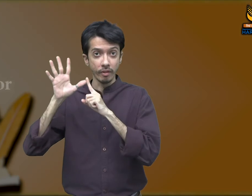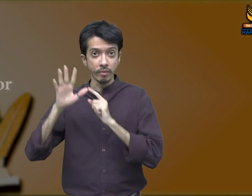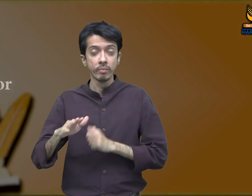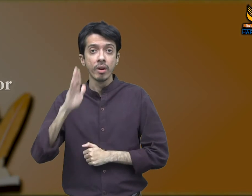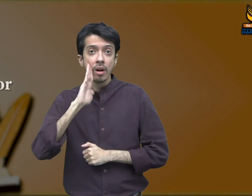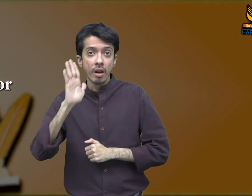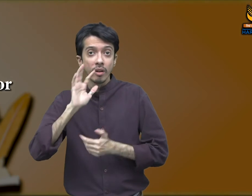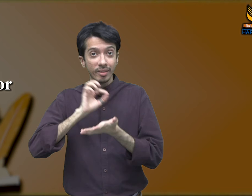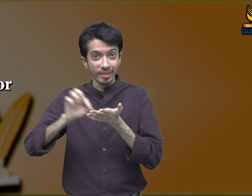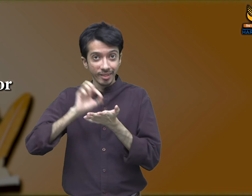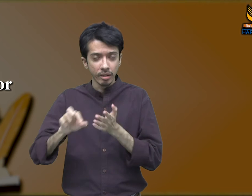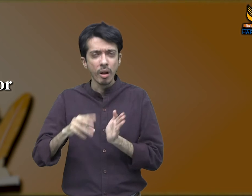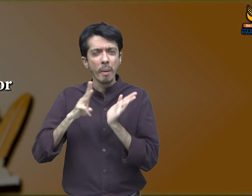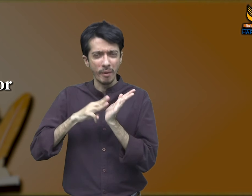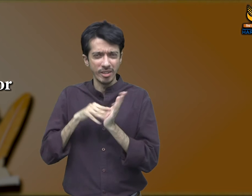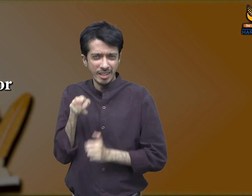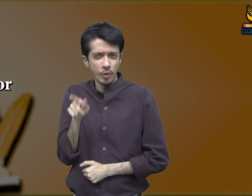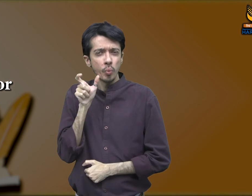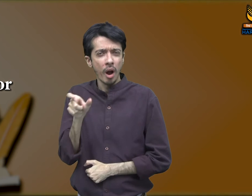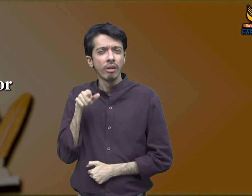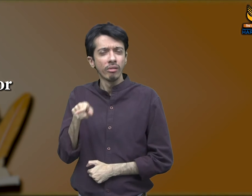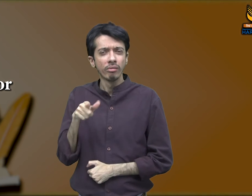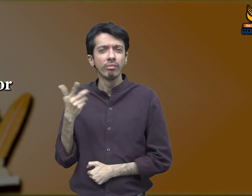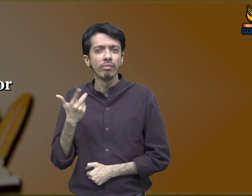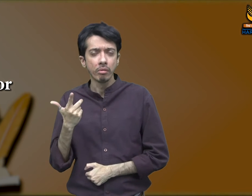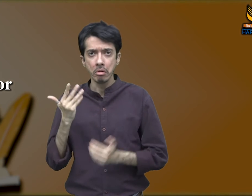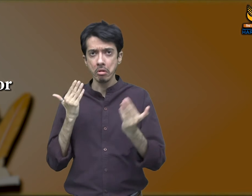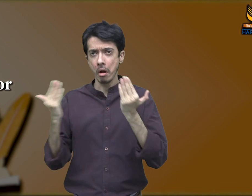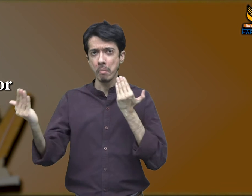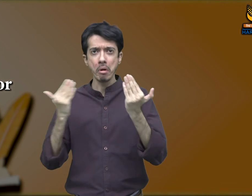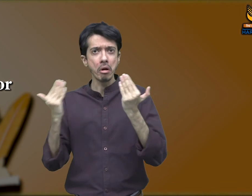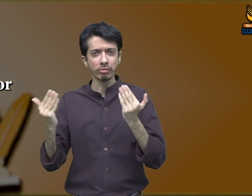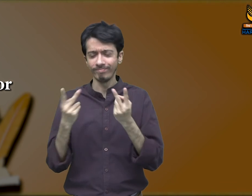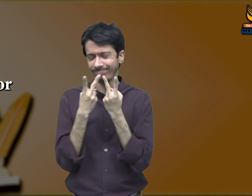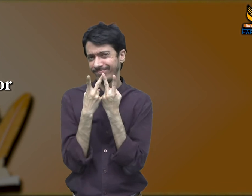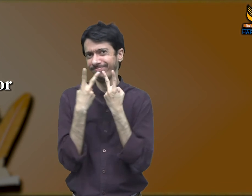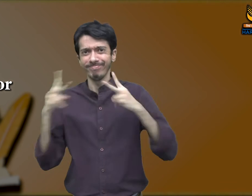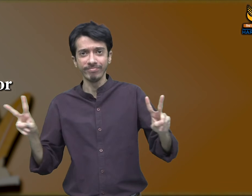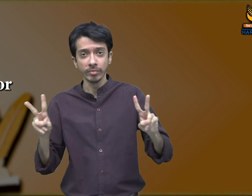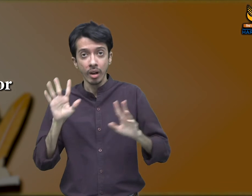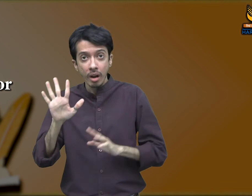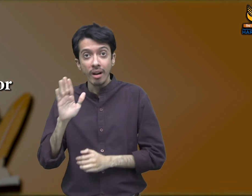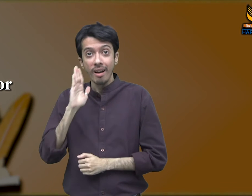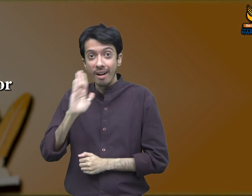Fifth is a metaphor. It is used for comparing two things or thoughts that are totally different,